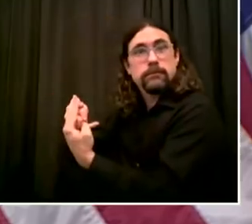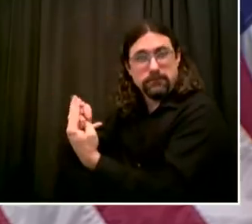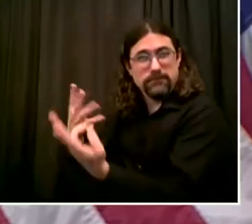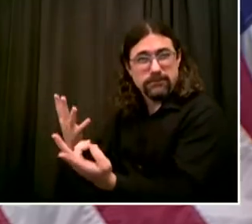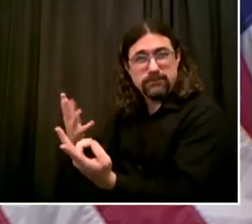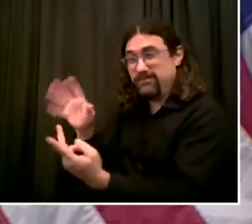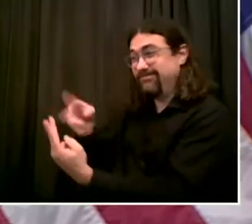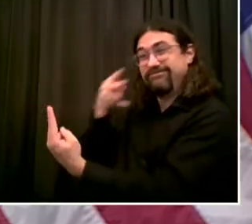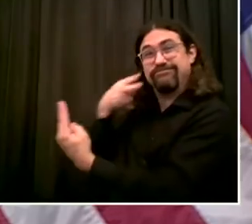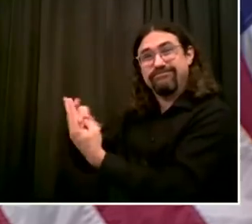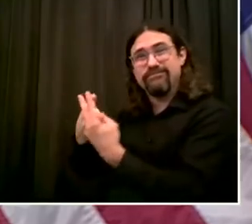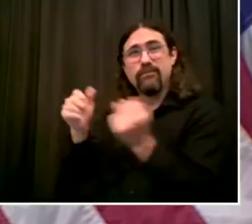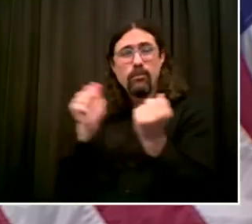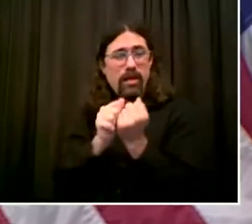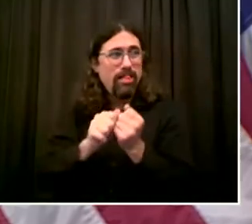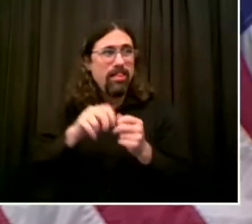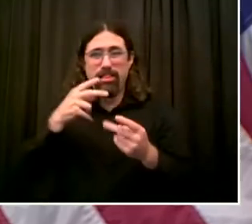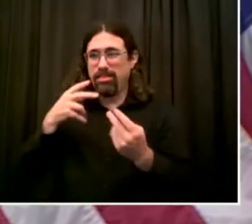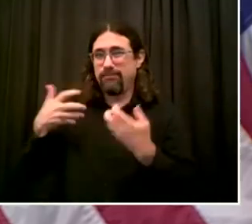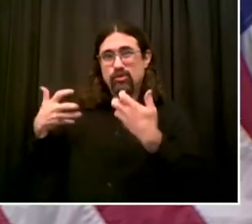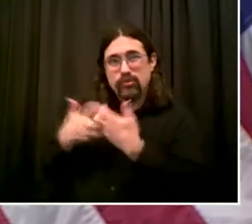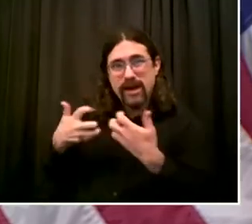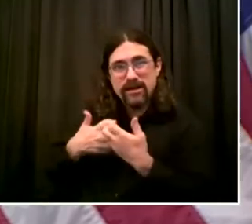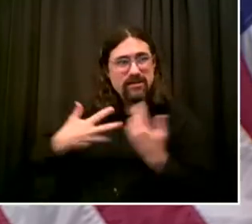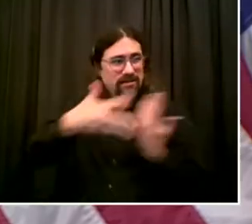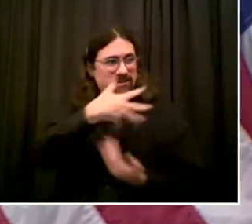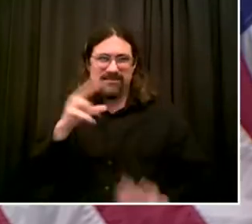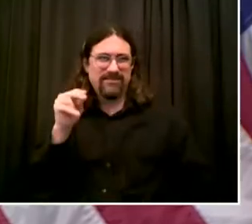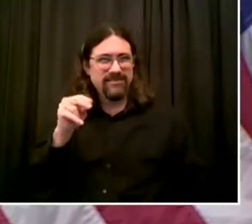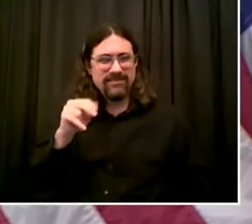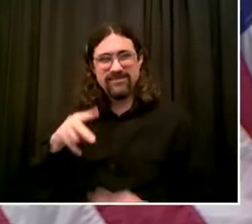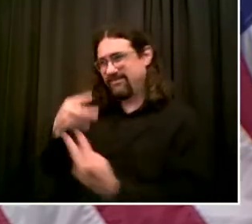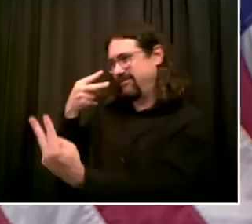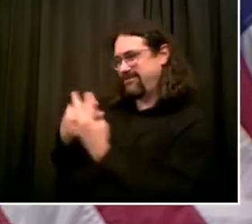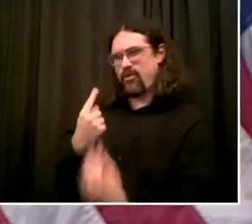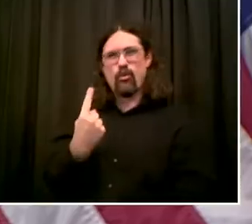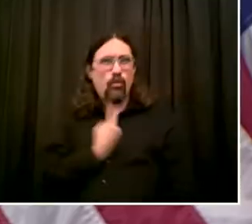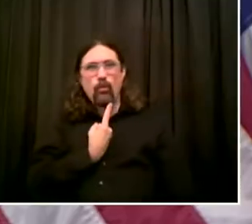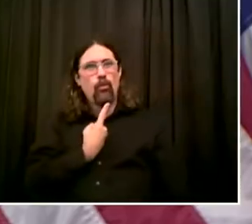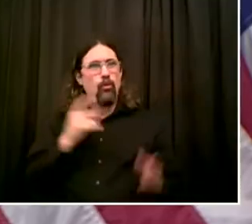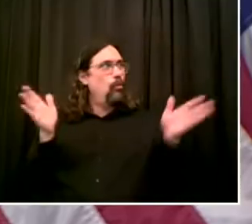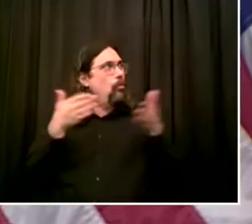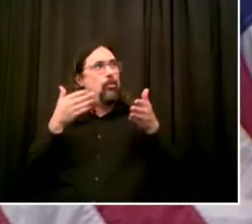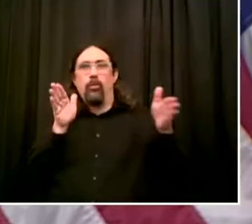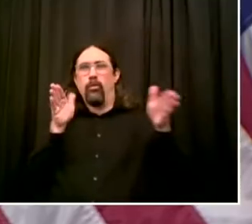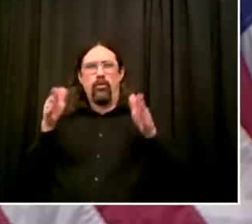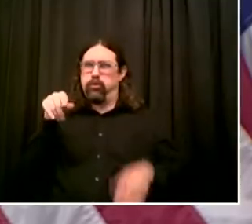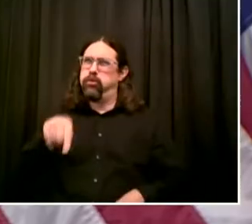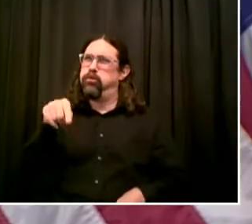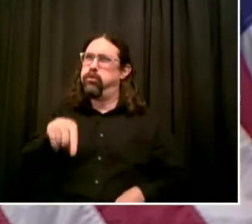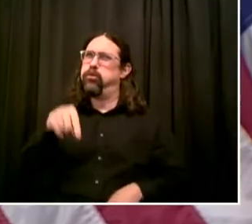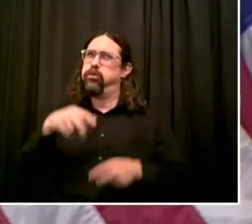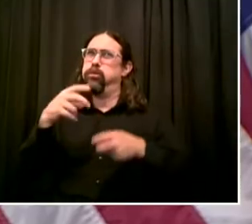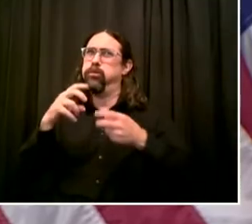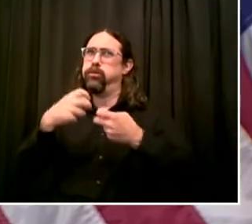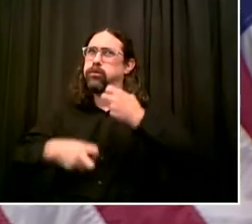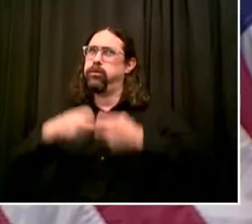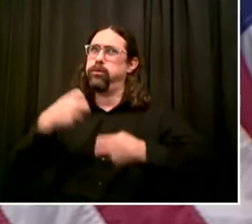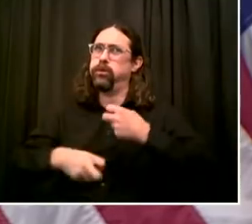SHOULD NOT HAVE YOUNG PEOPLE IN SOLITARY CONFINEMENT. WE ARE THE TRAGIC THING THAT WE HAD, THE LESSON OF THAT TRAGEDY.